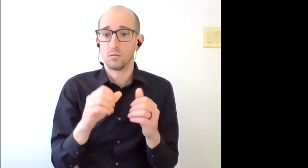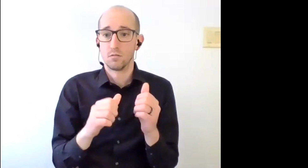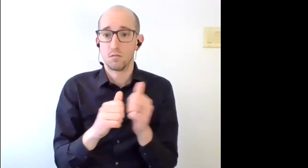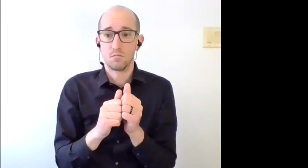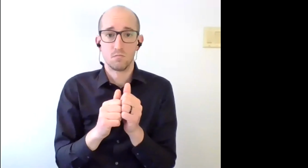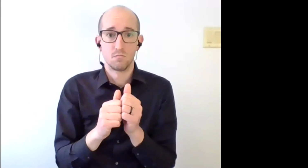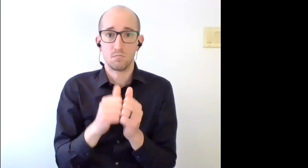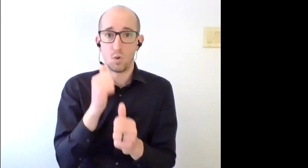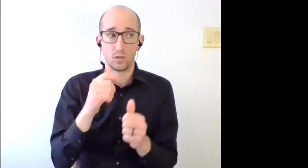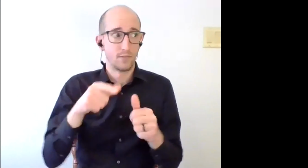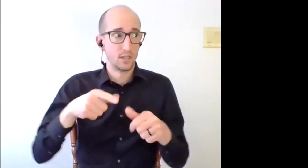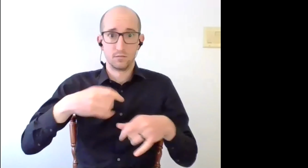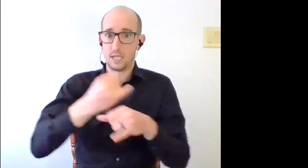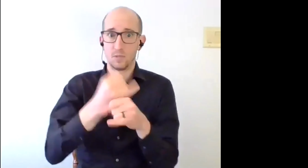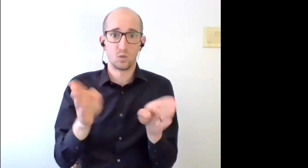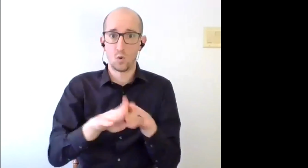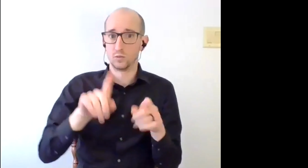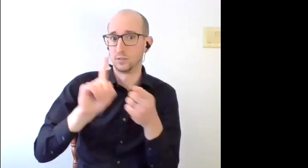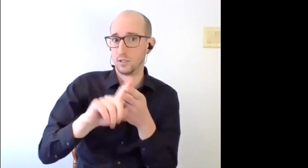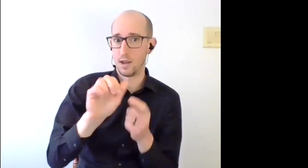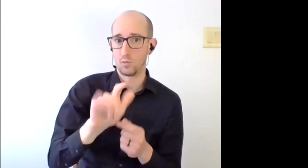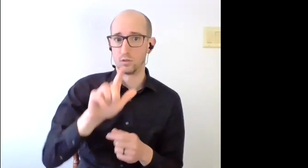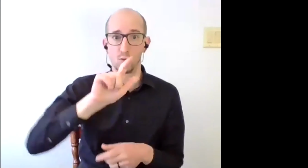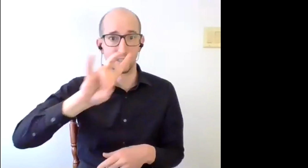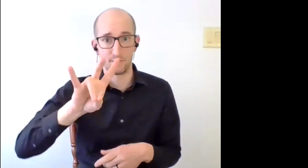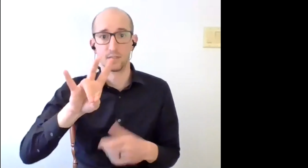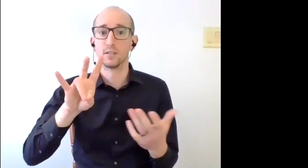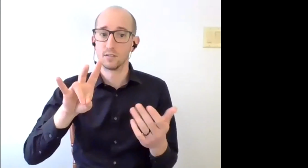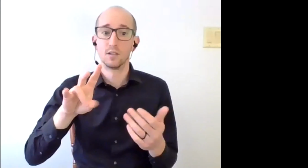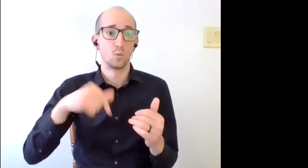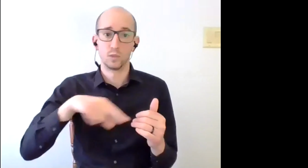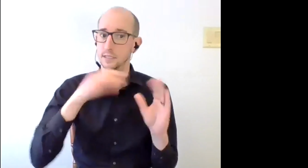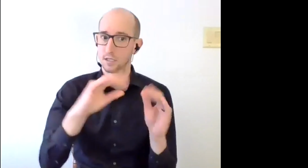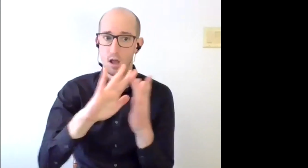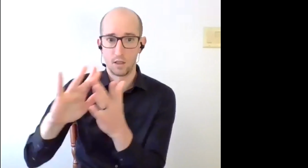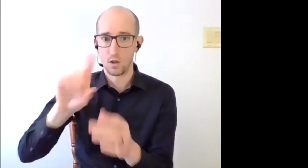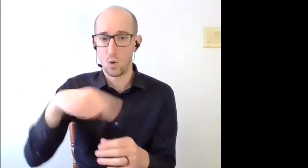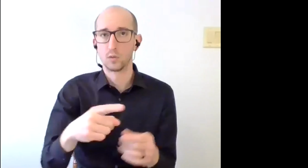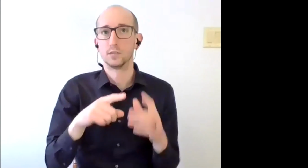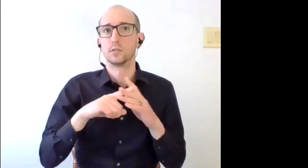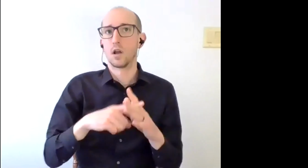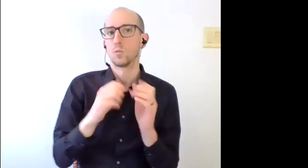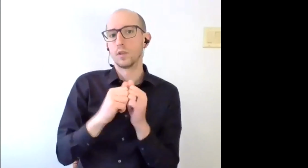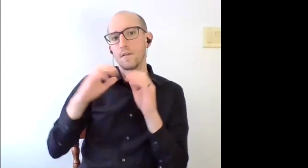that list. So for the most part, the campus is closed to